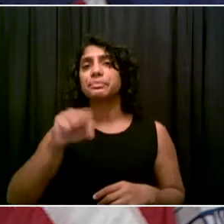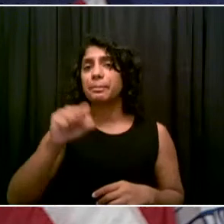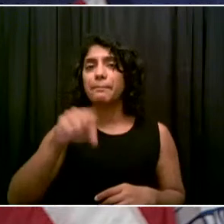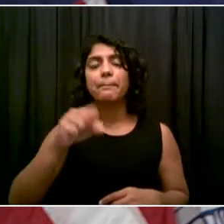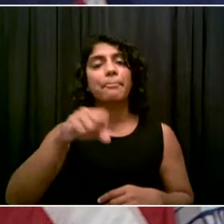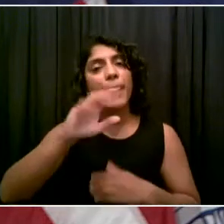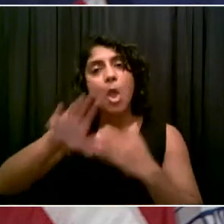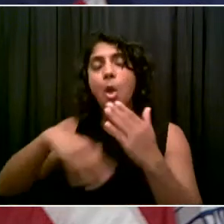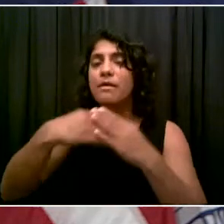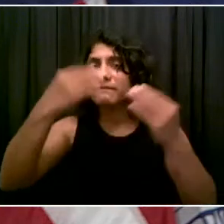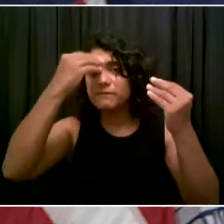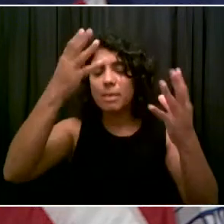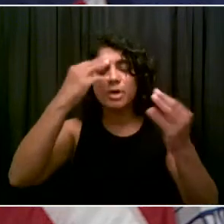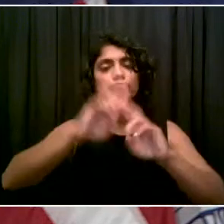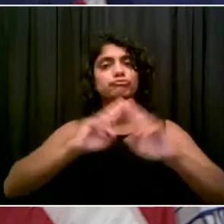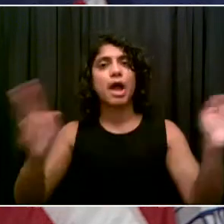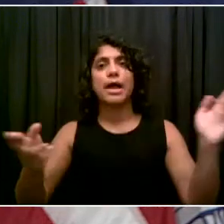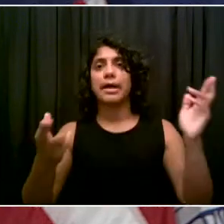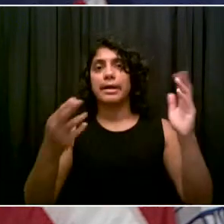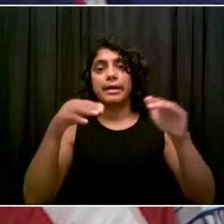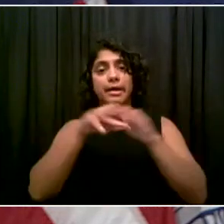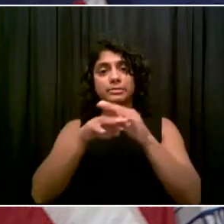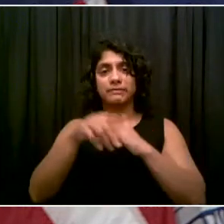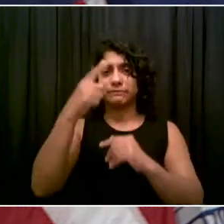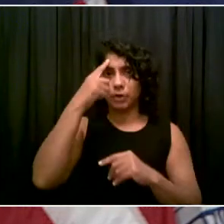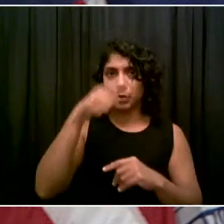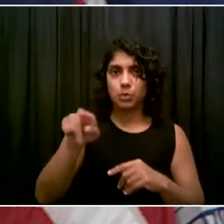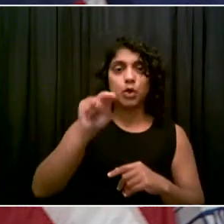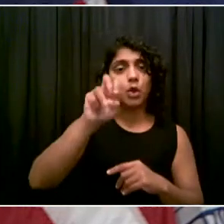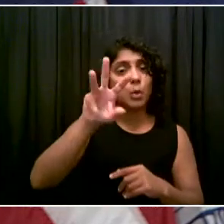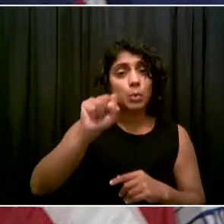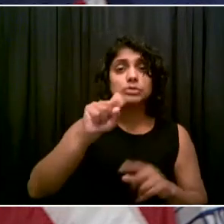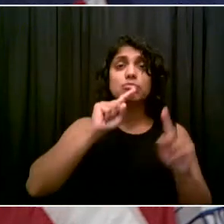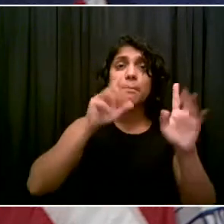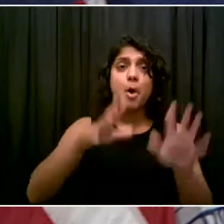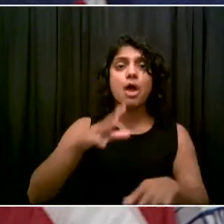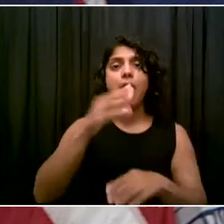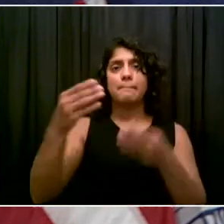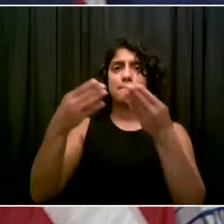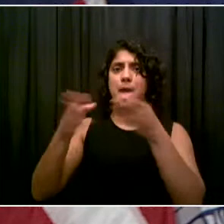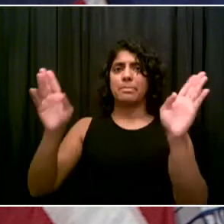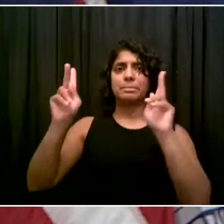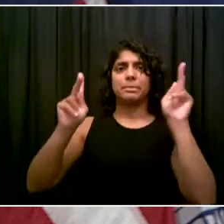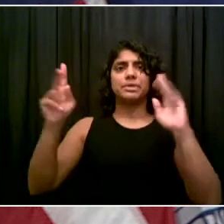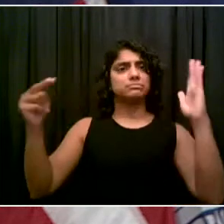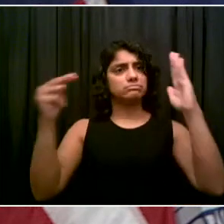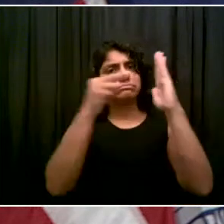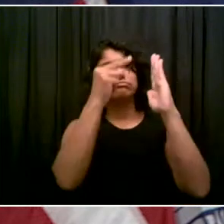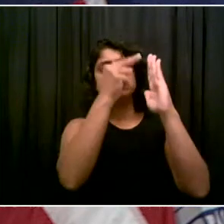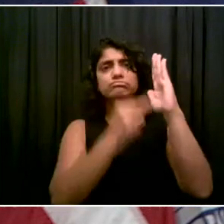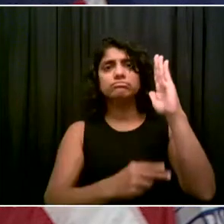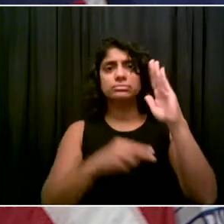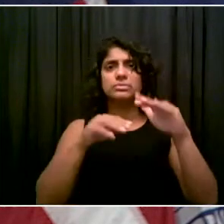TRANSPARENCY THAN MOST DEPARTMENTS IN TERMS OF DASHBOARDS. ALL OF THIS SHOULD ROSALIE BE OF AVAILABLE